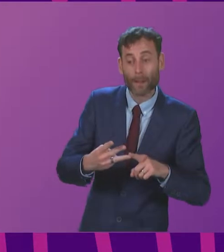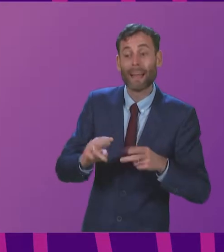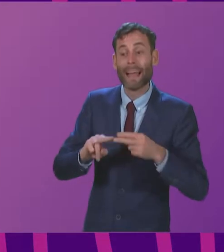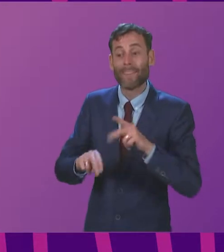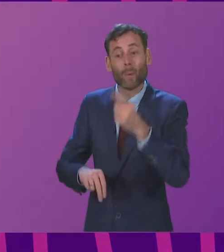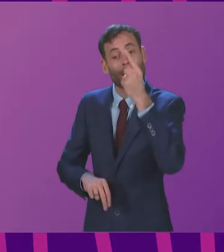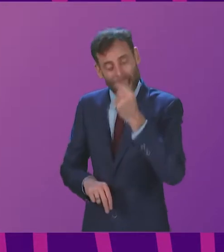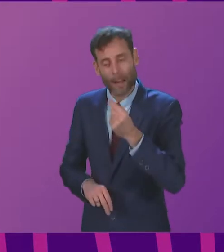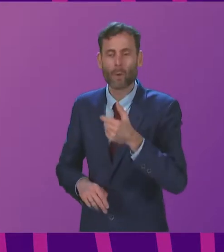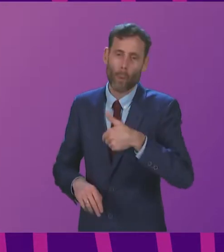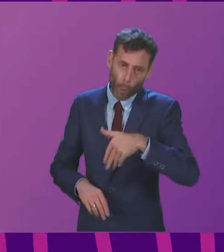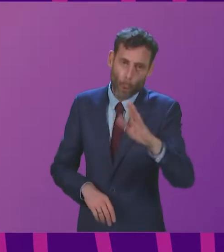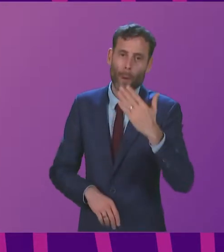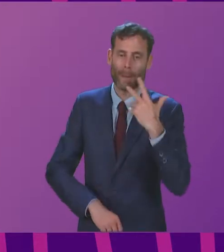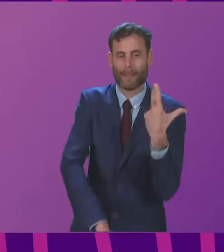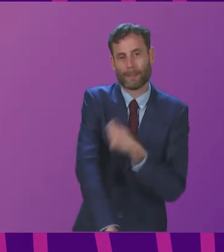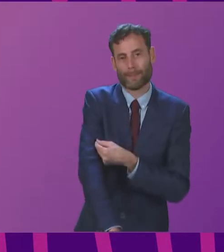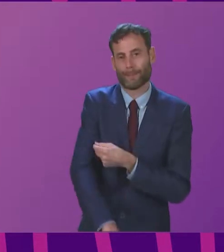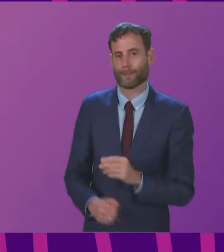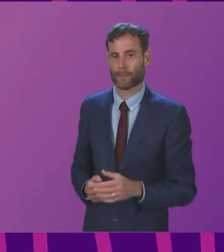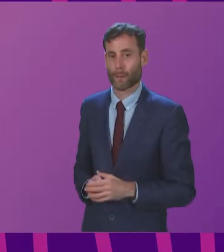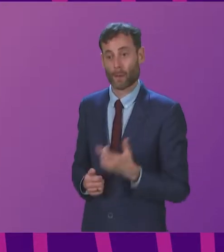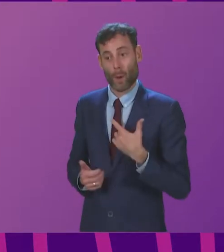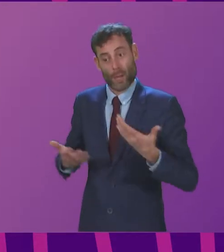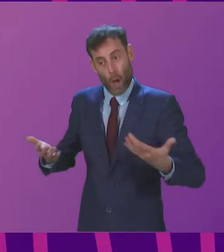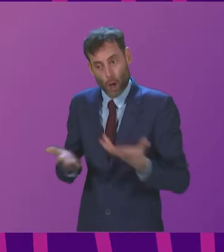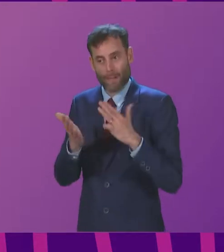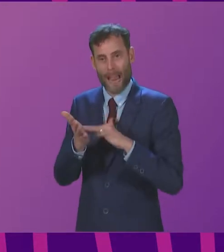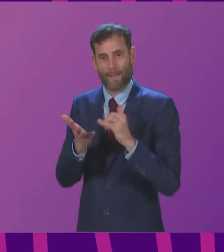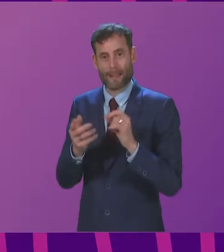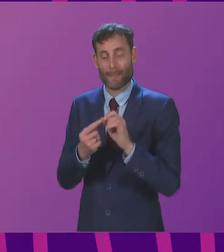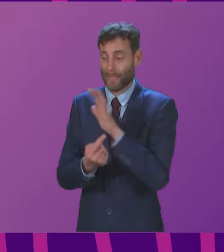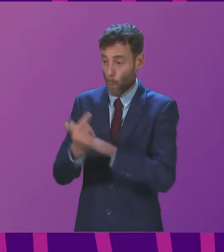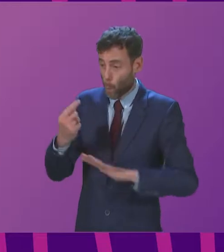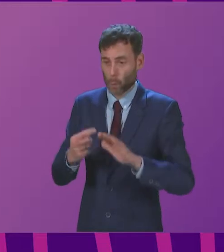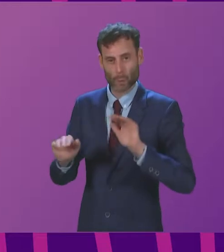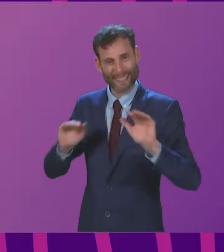it is not too late, and they should come forward for that. I encourage MSPs across the chamber to